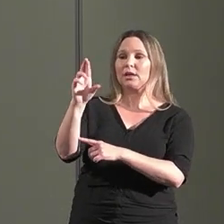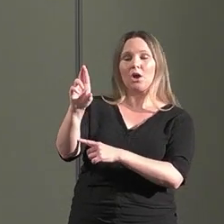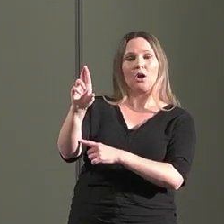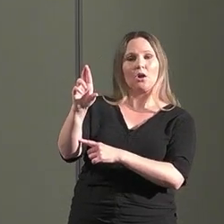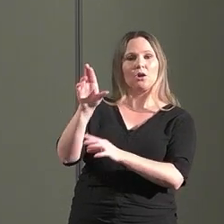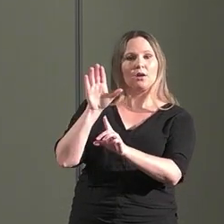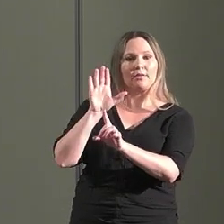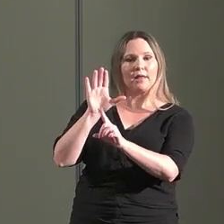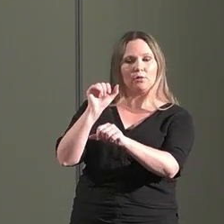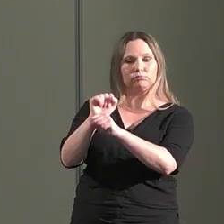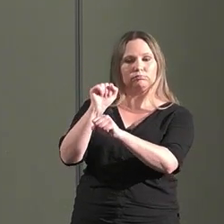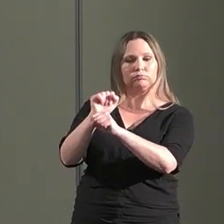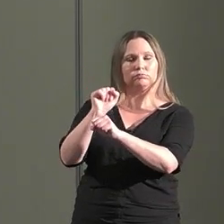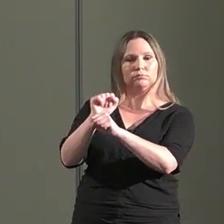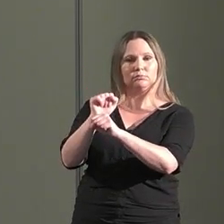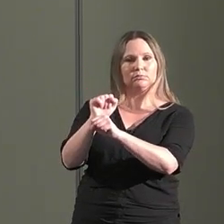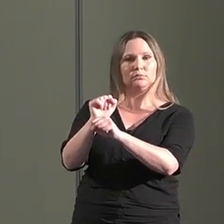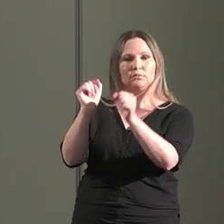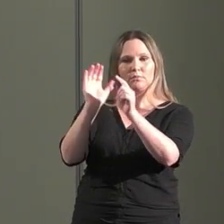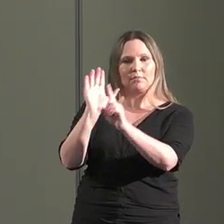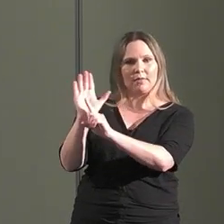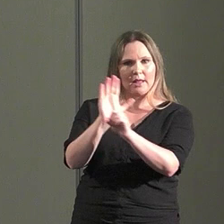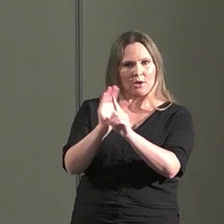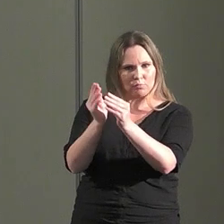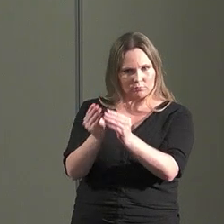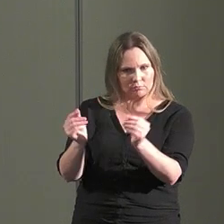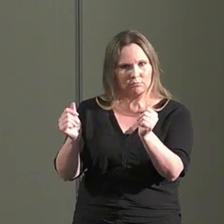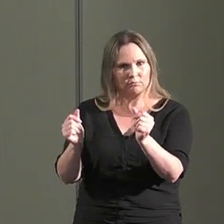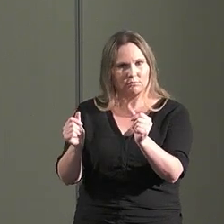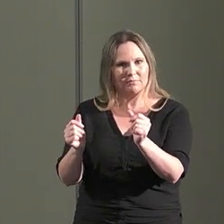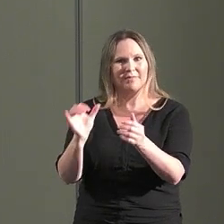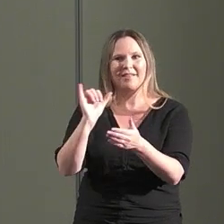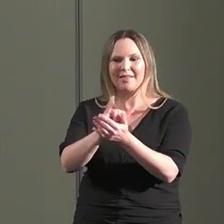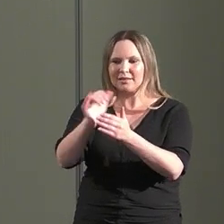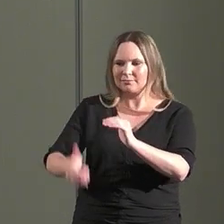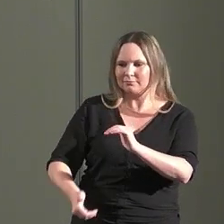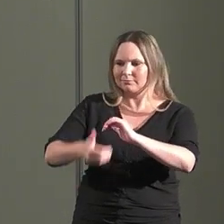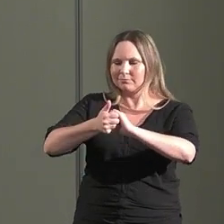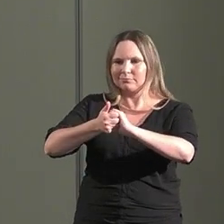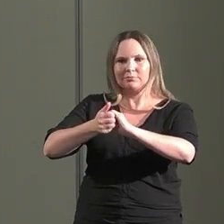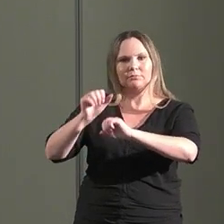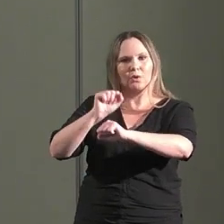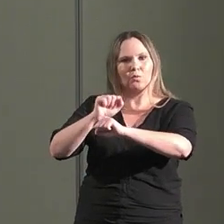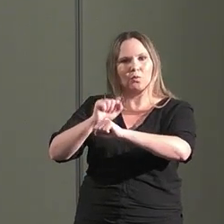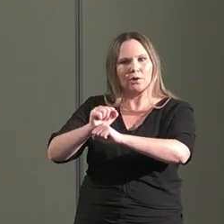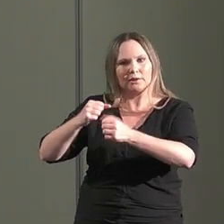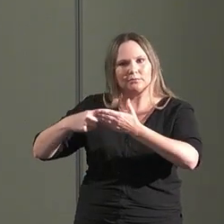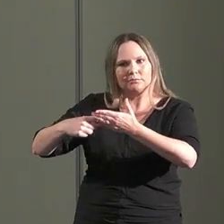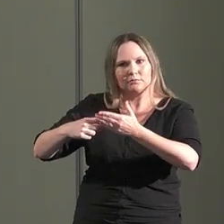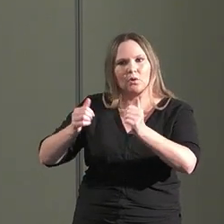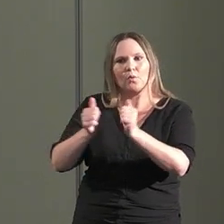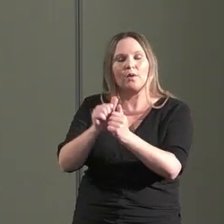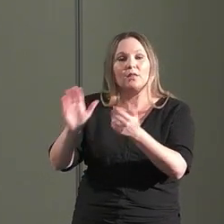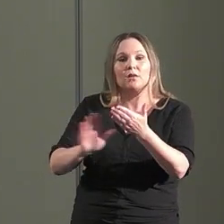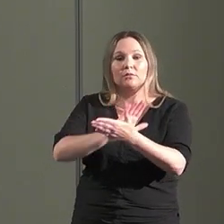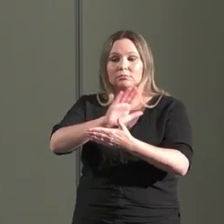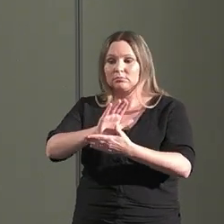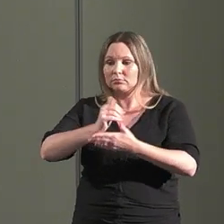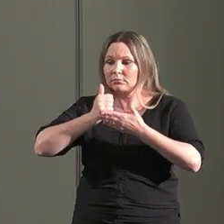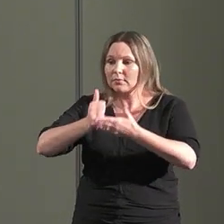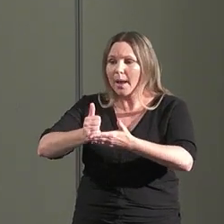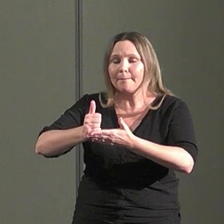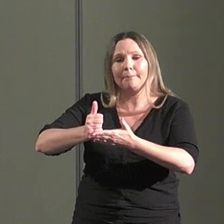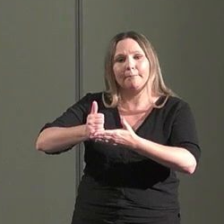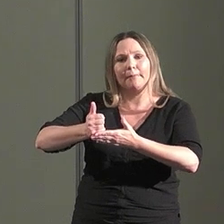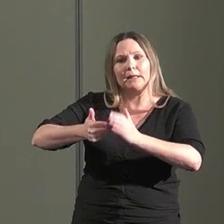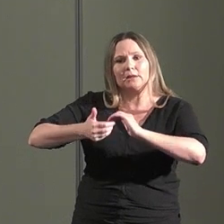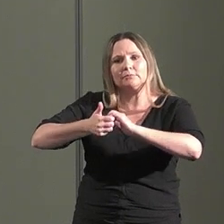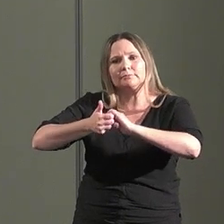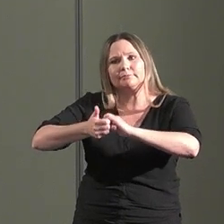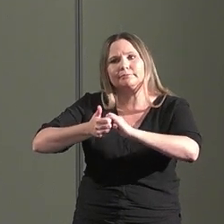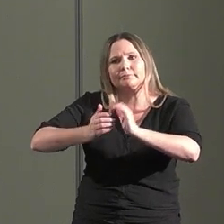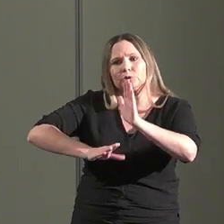on resolution that is a partnership they collaborate with the institution to grow and improve.